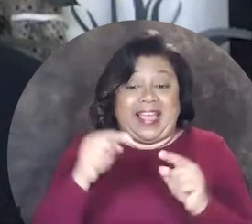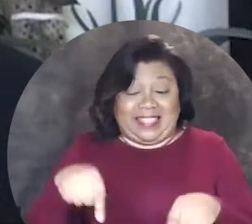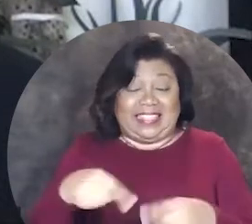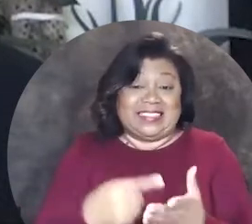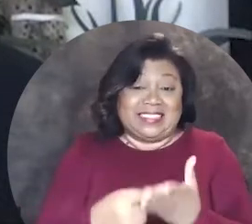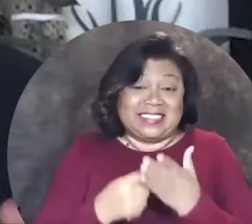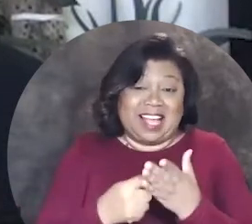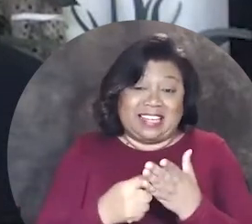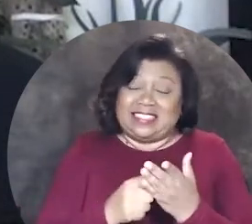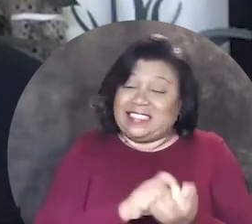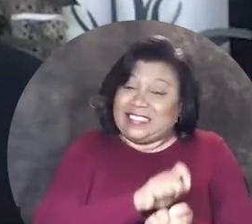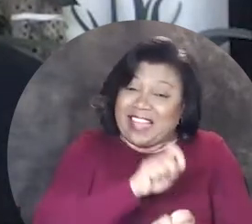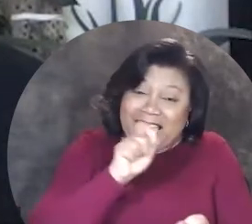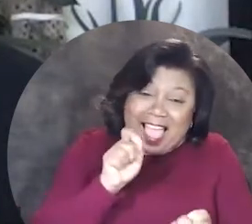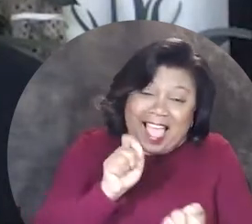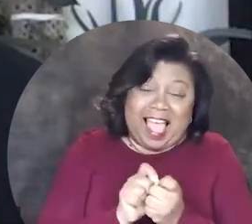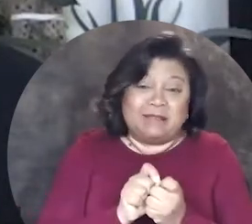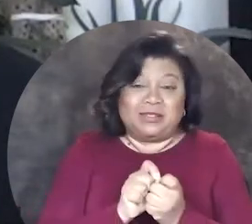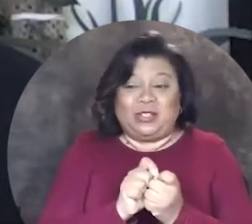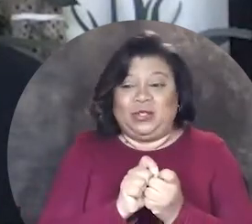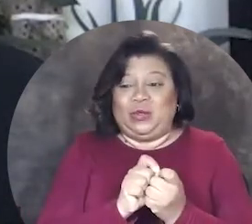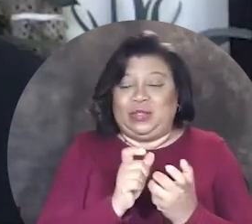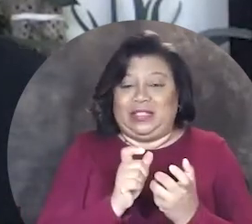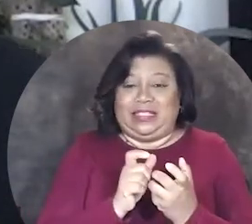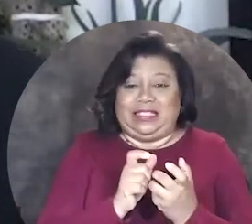and this discussion is absolutely